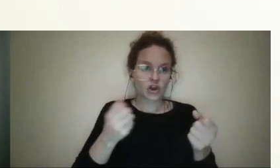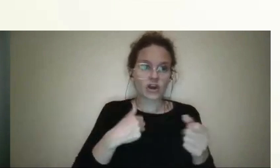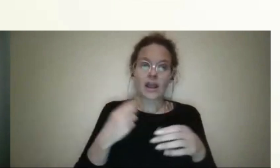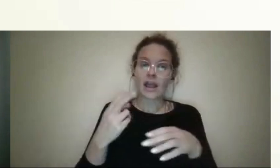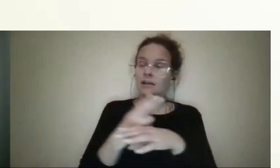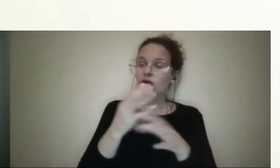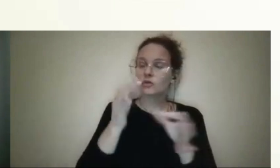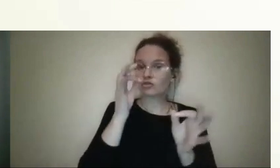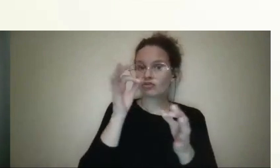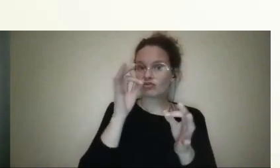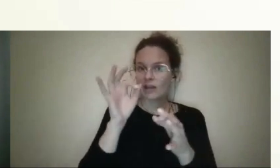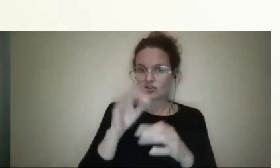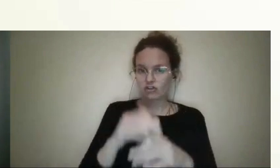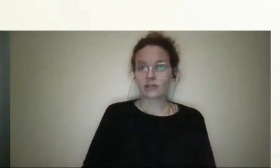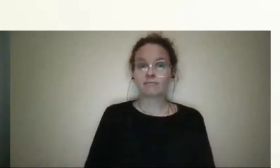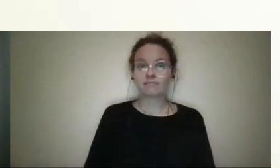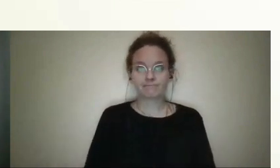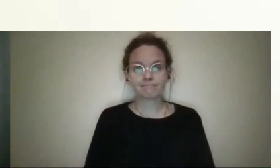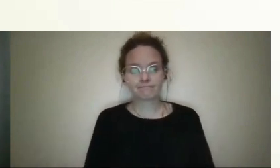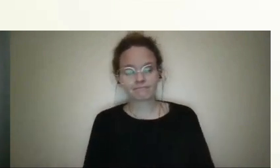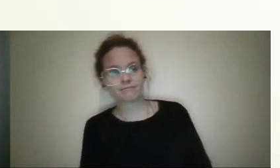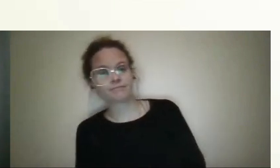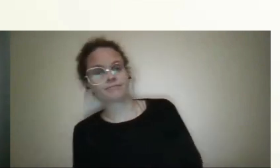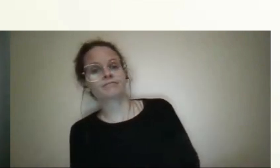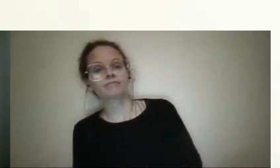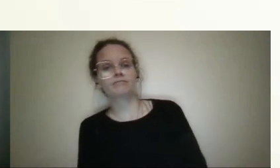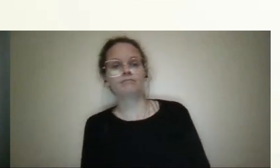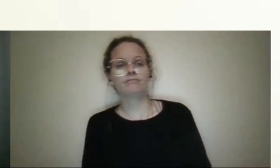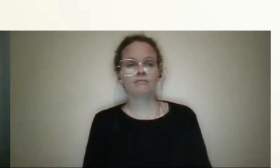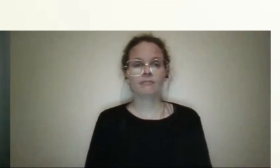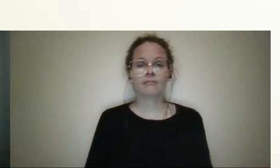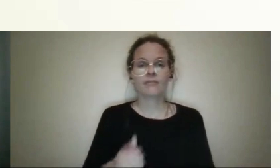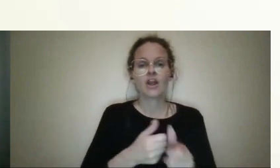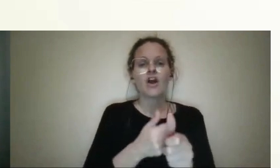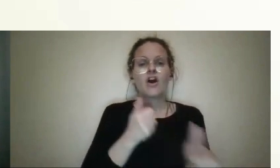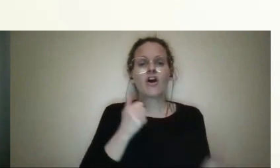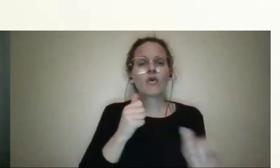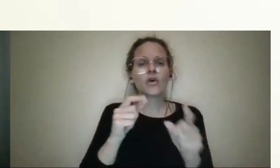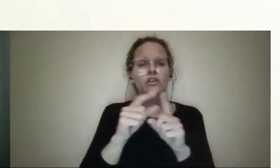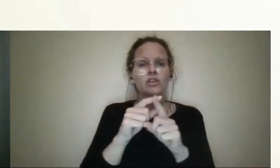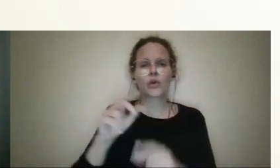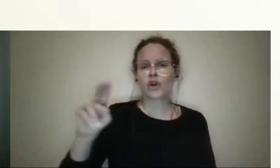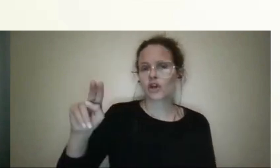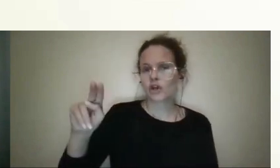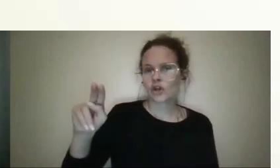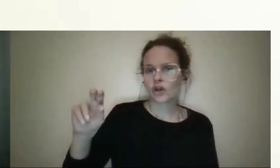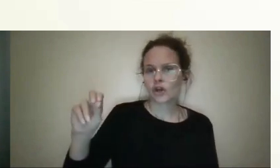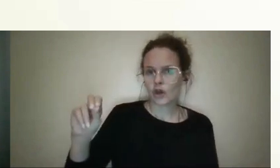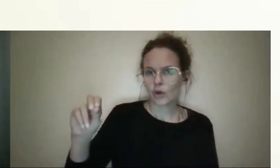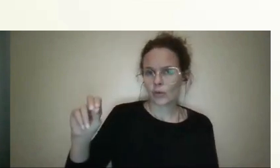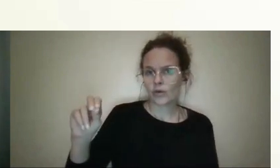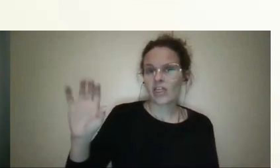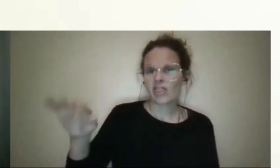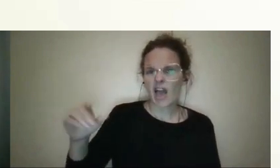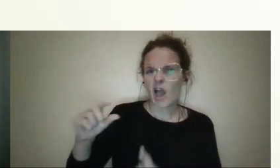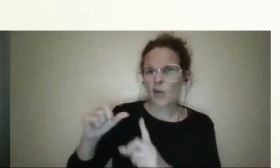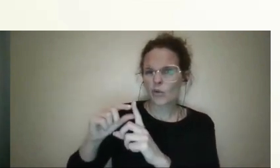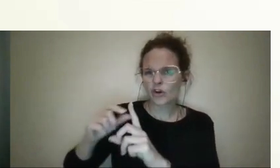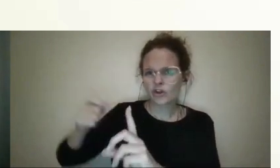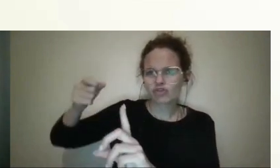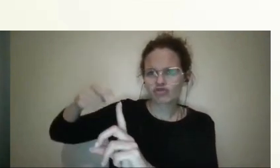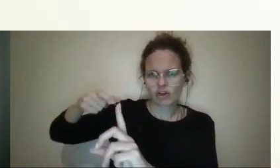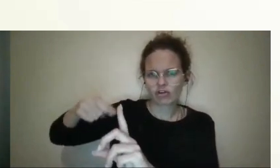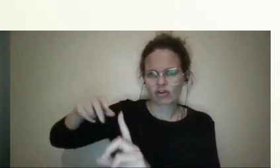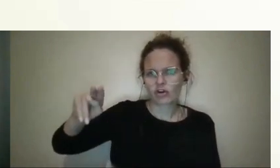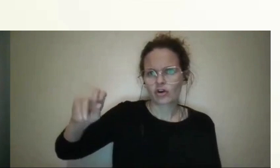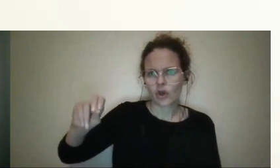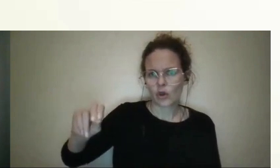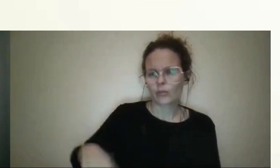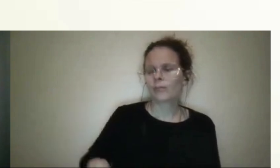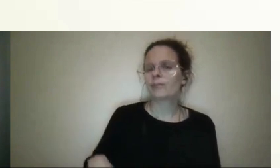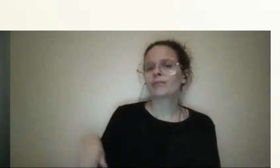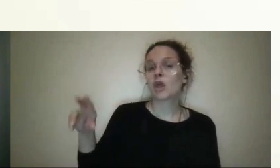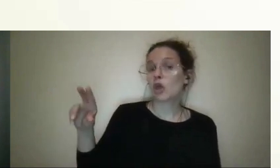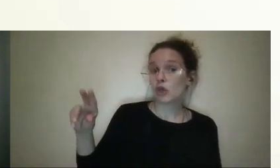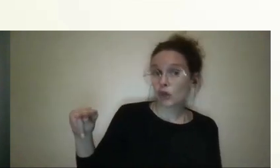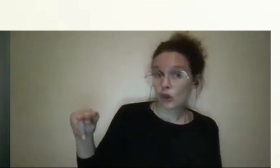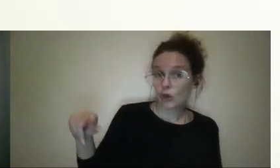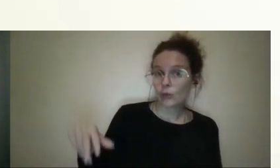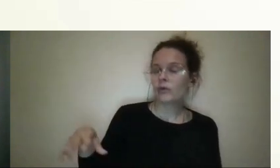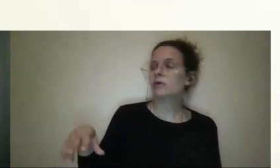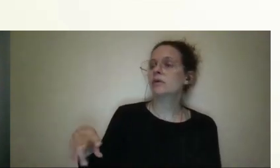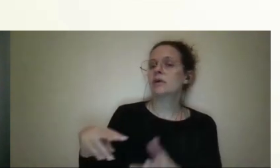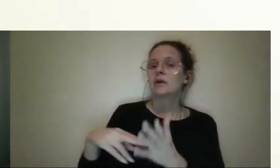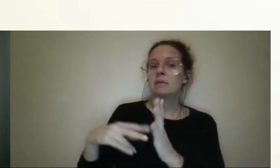Avoid the word no. "No" is a trigger word. So when you say no, that escalates the behavior